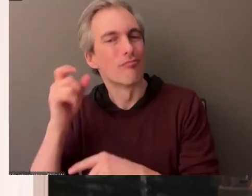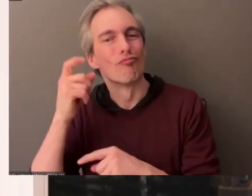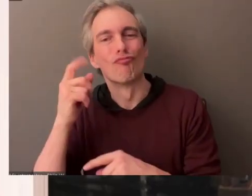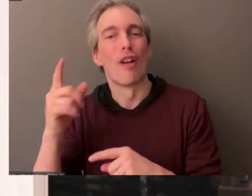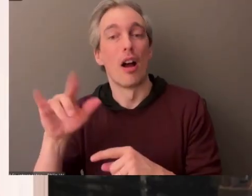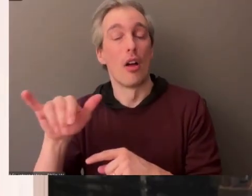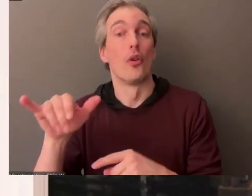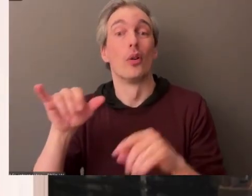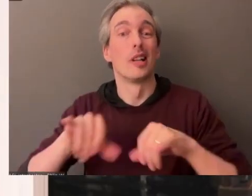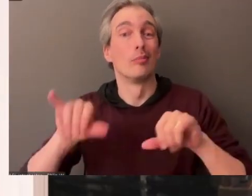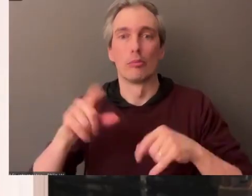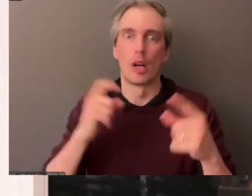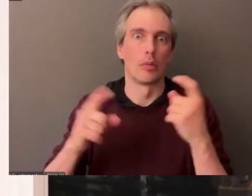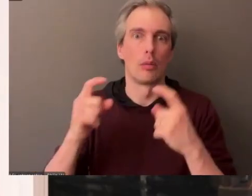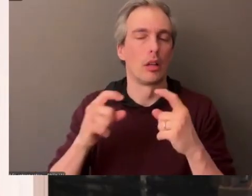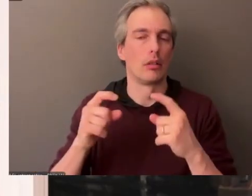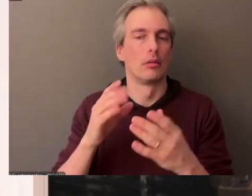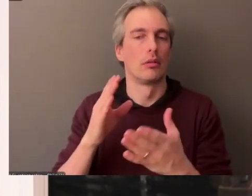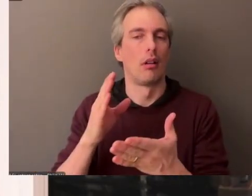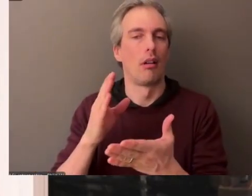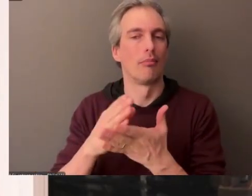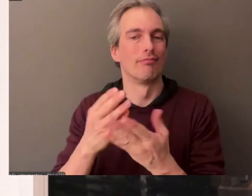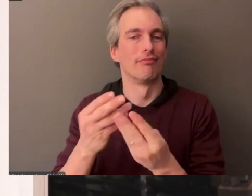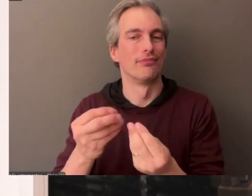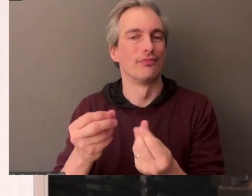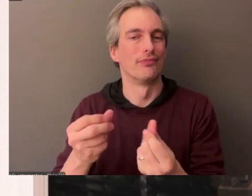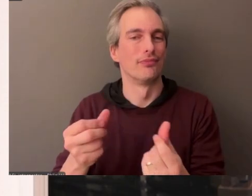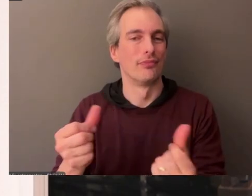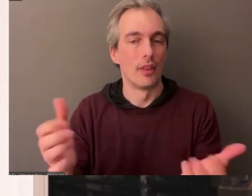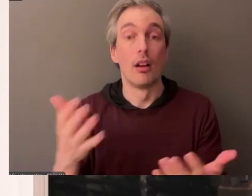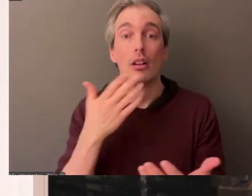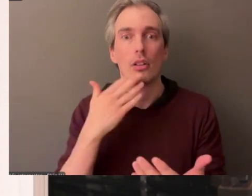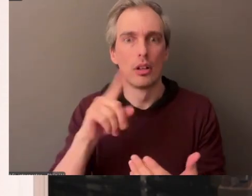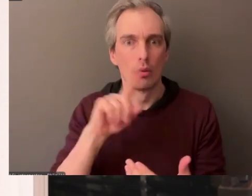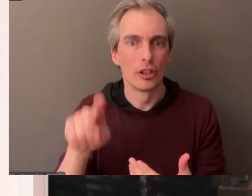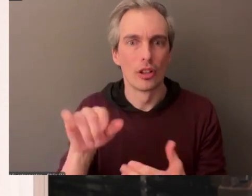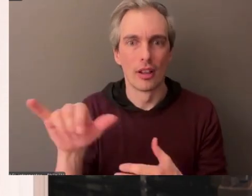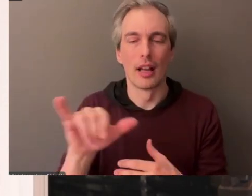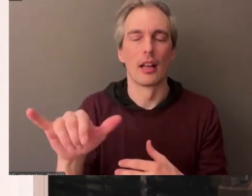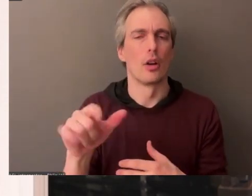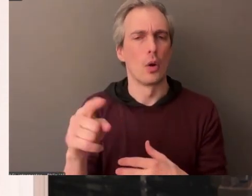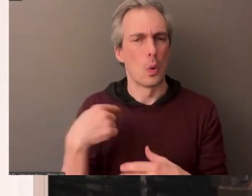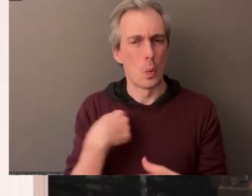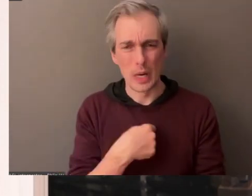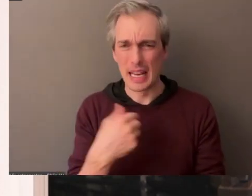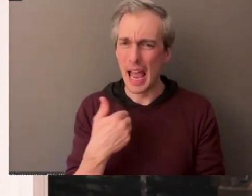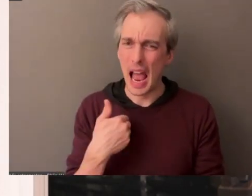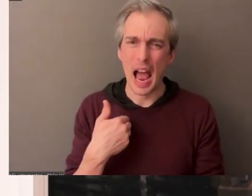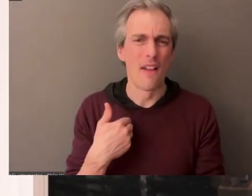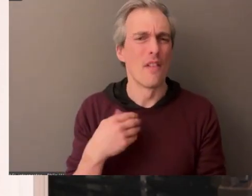We have a multistep customer journey that goes from step